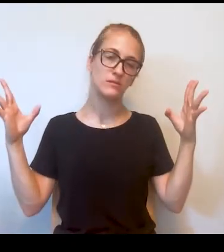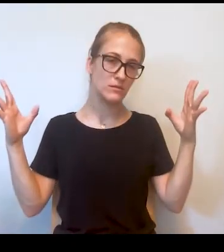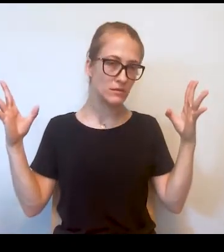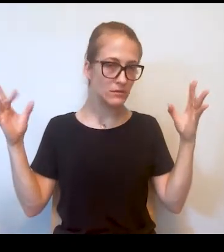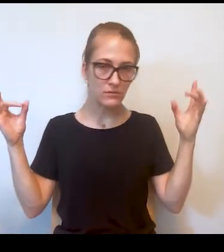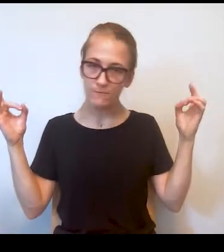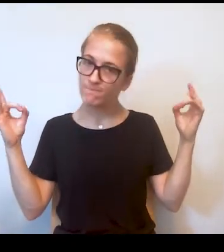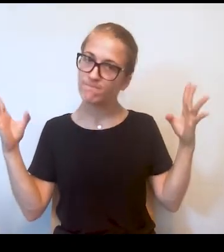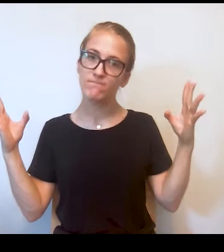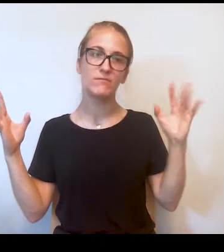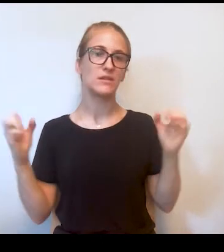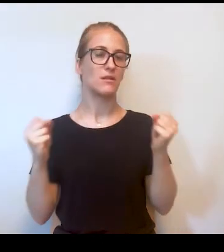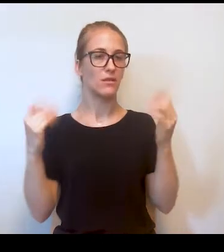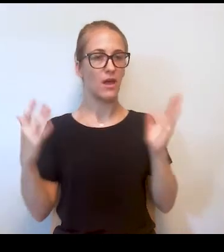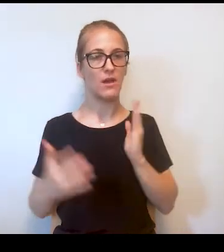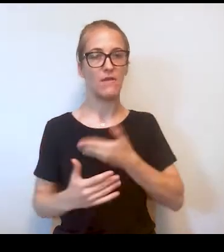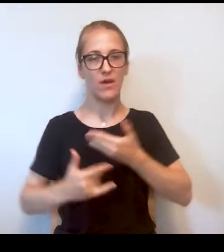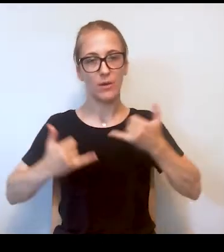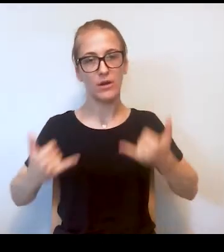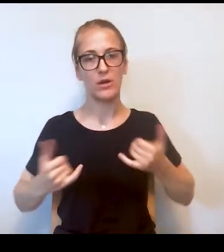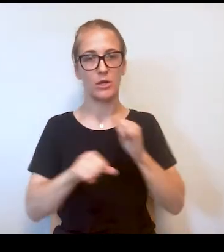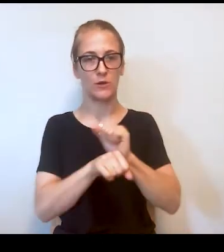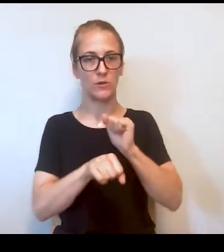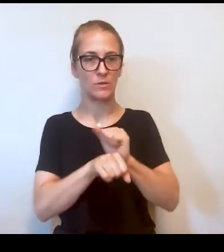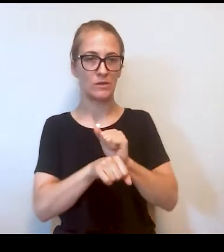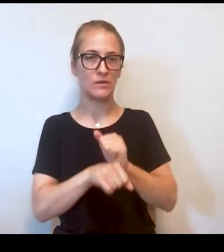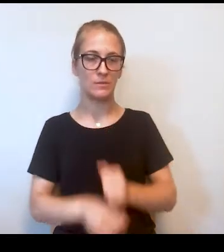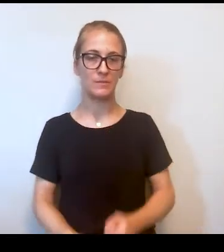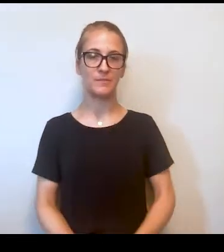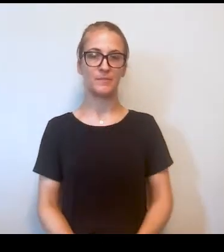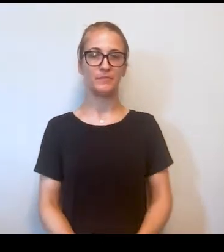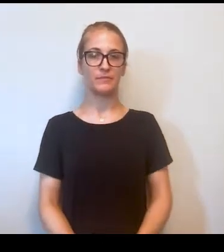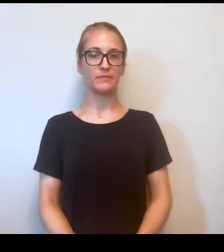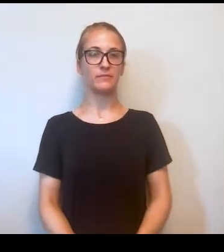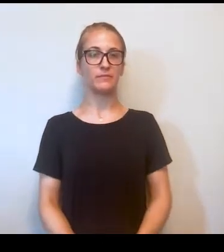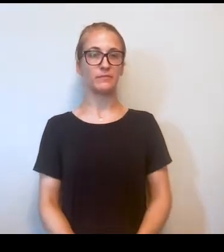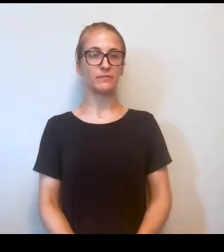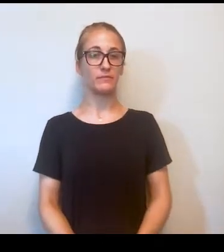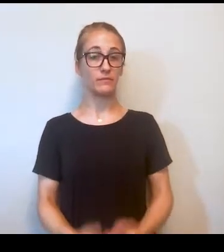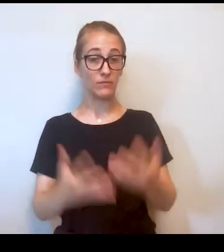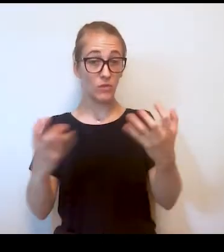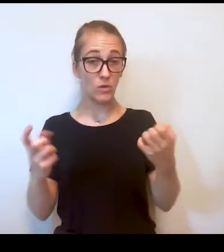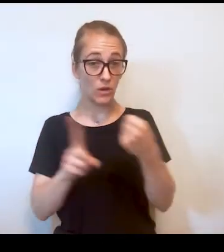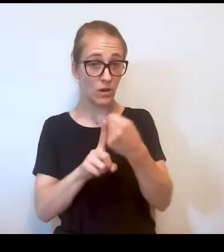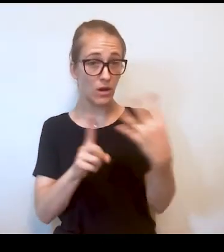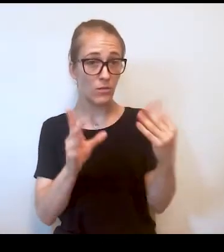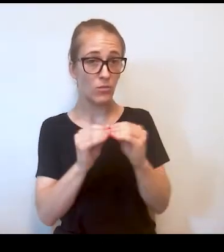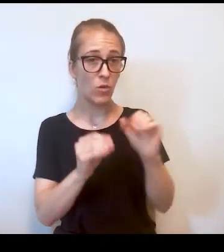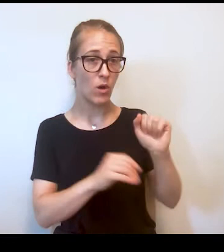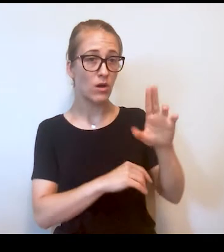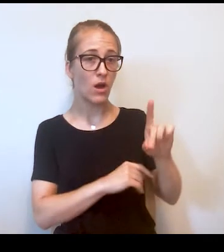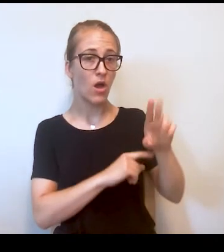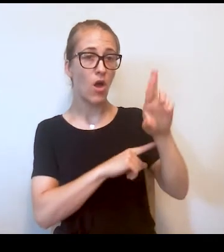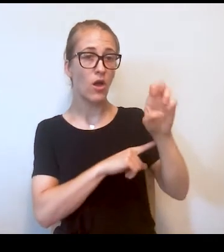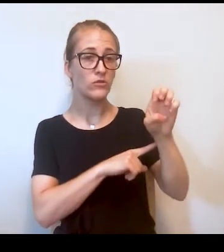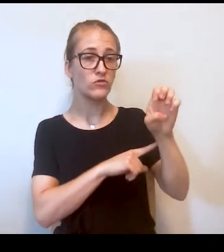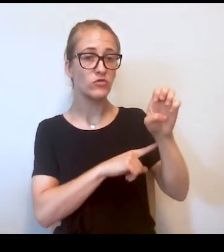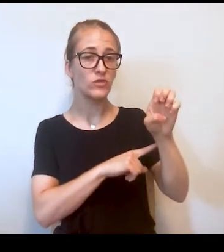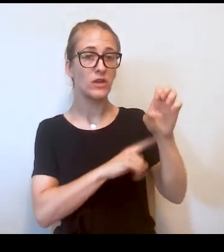of what our current work deals with. I don't know if you wanna talk more, Audre, about medical ableism today